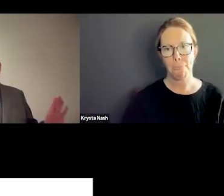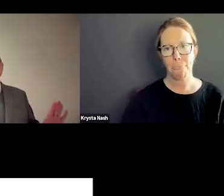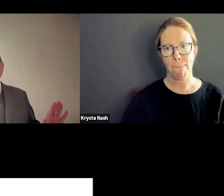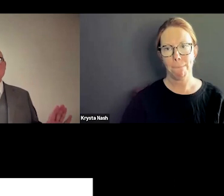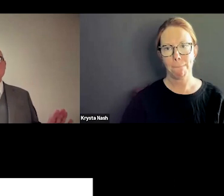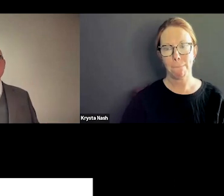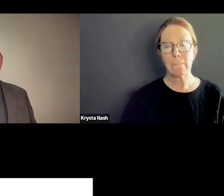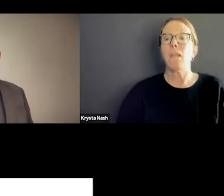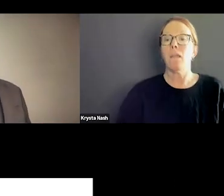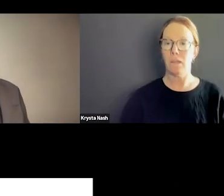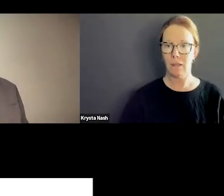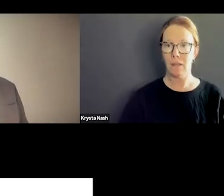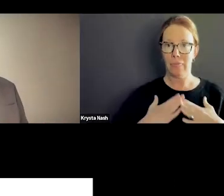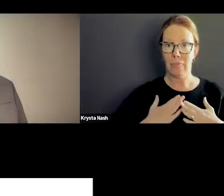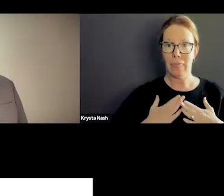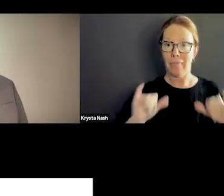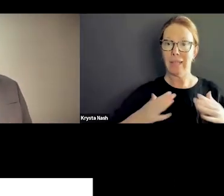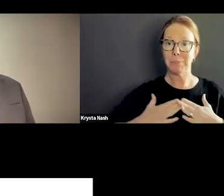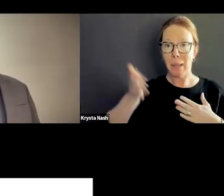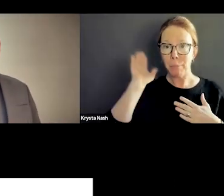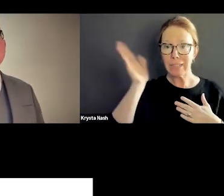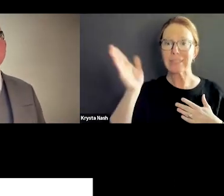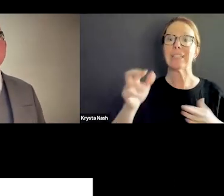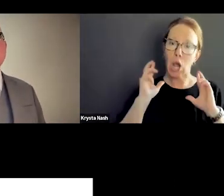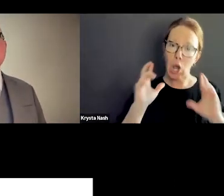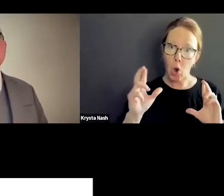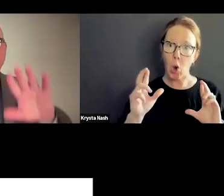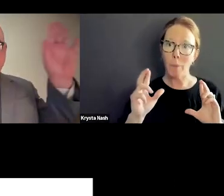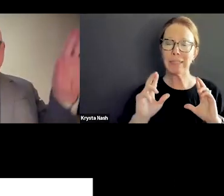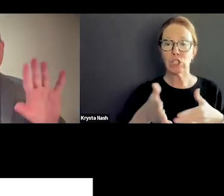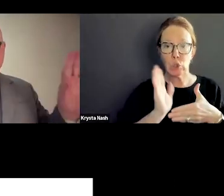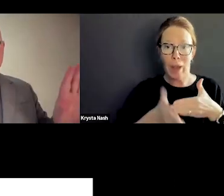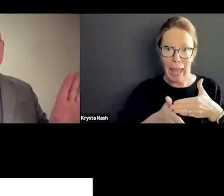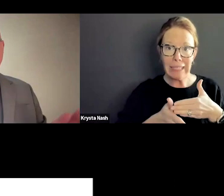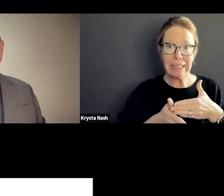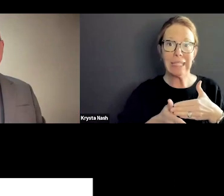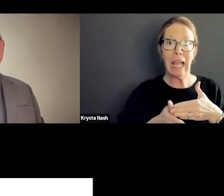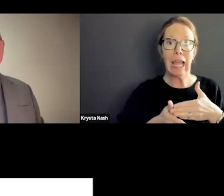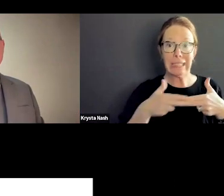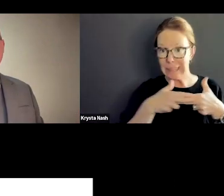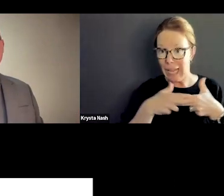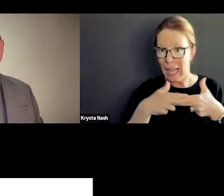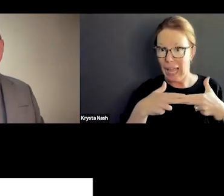That is my complete my presentation. I had hoped to actually end the viewing of slides and actually see everyone